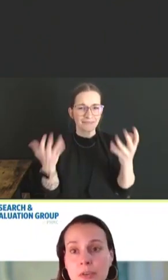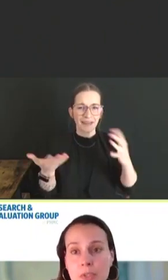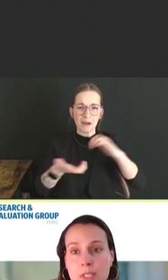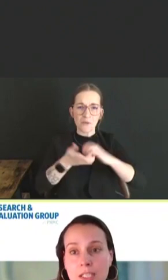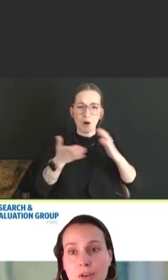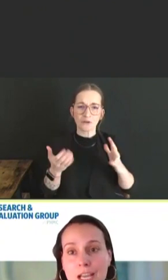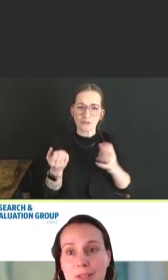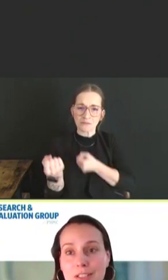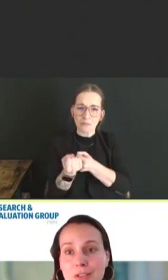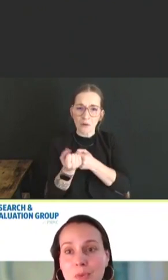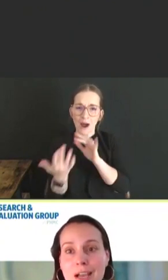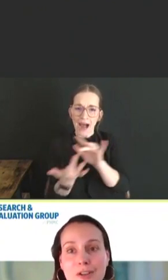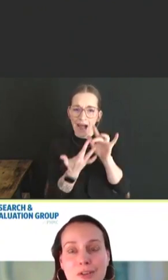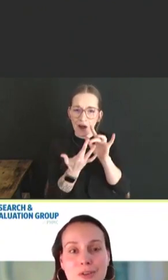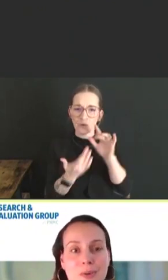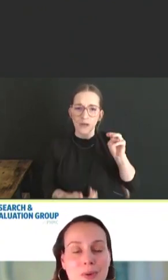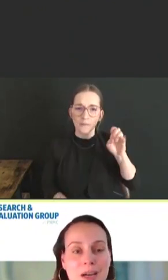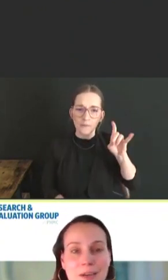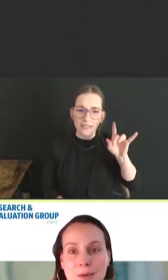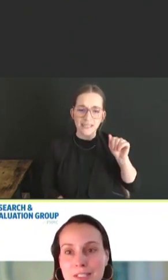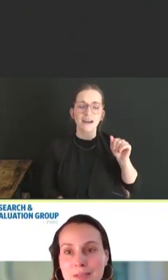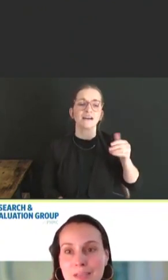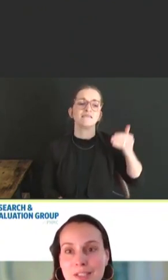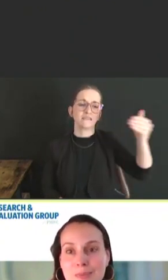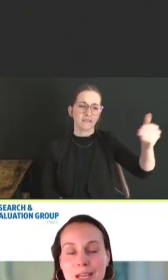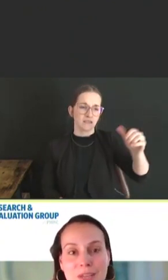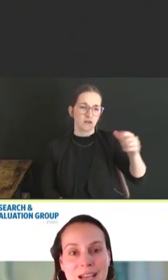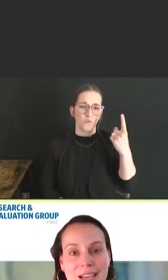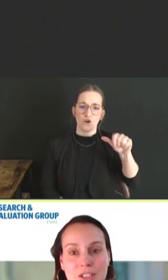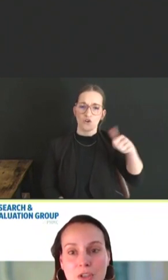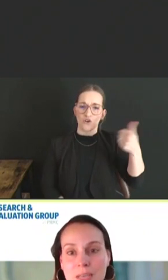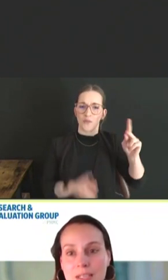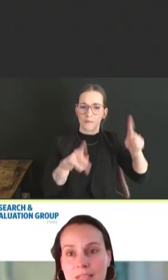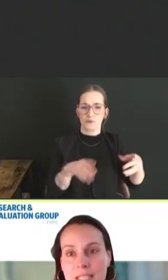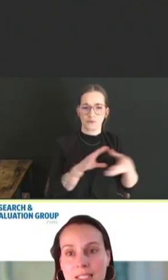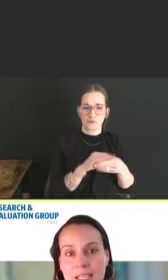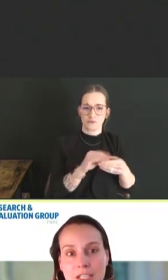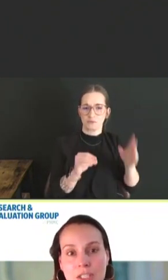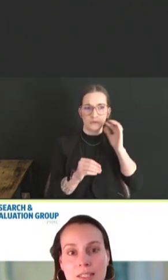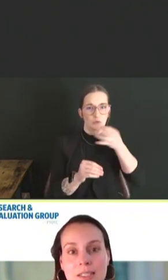from Christina Graham in a little while, who was the mastermind behind so many of these connections